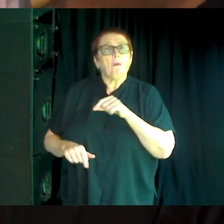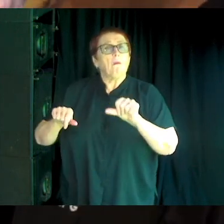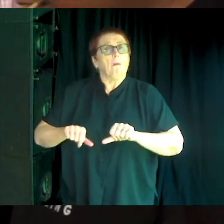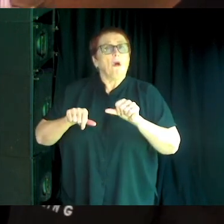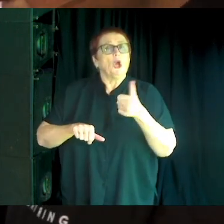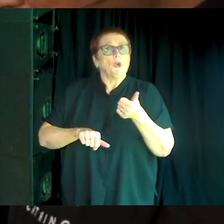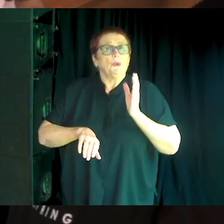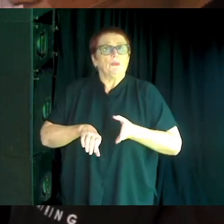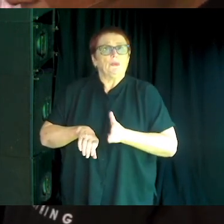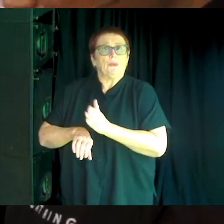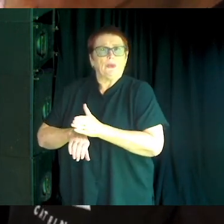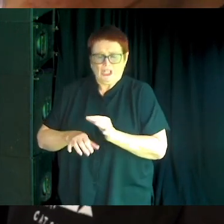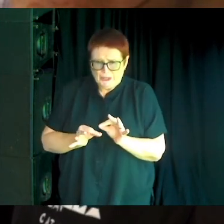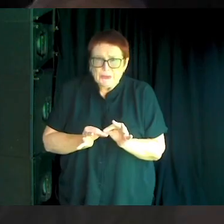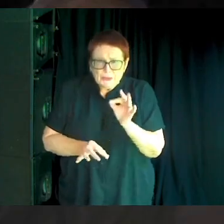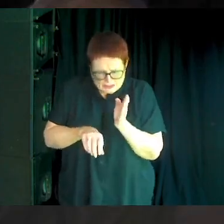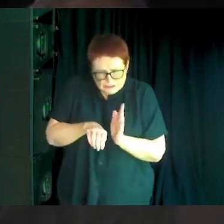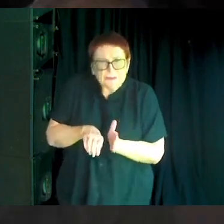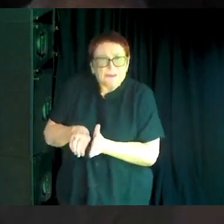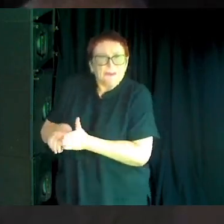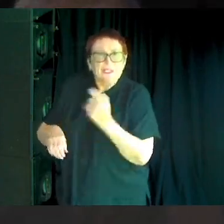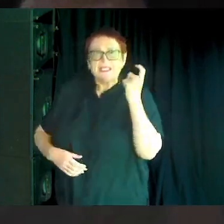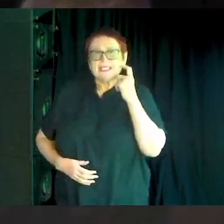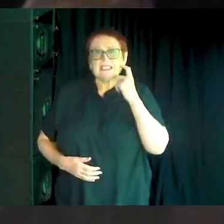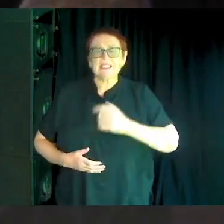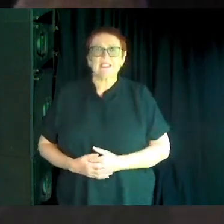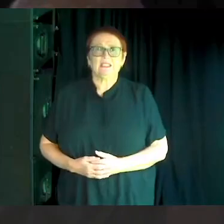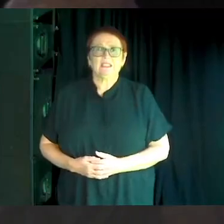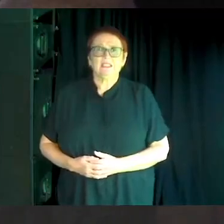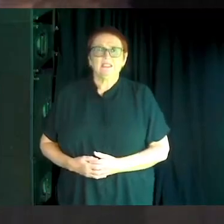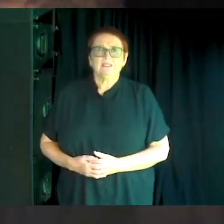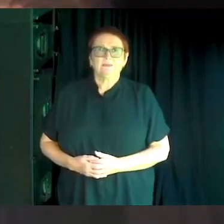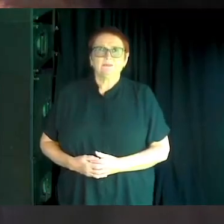oh my god it's so thin so you do it like that so I don't need blender anymore if not you can use